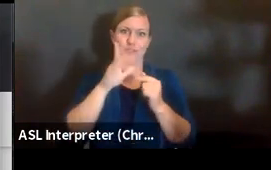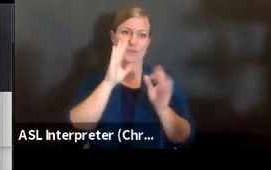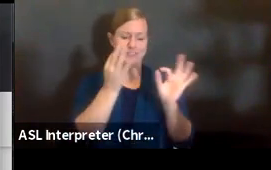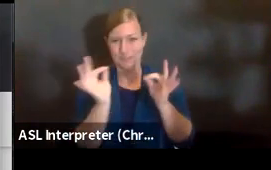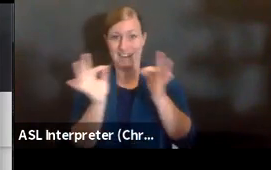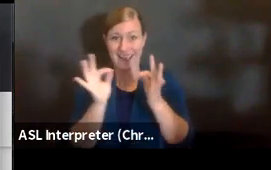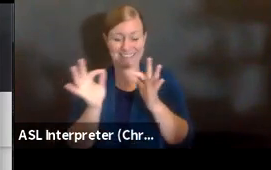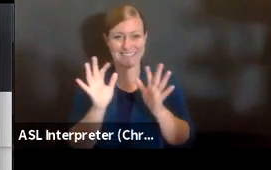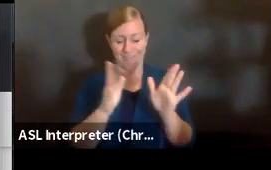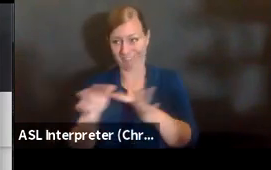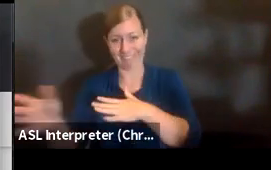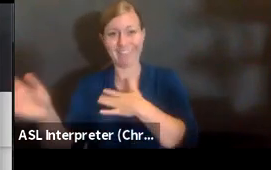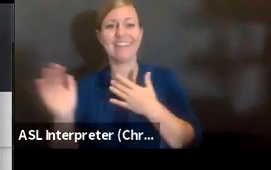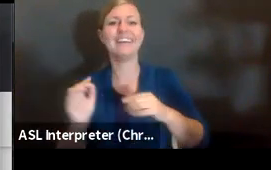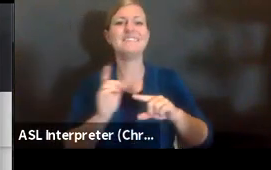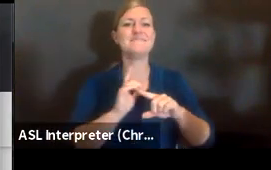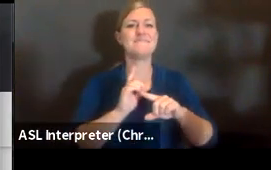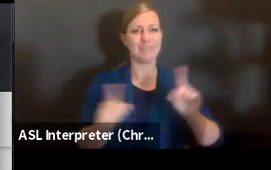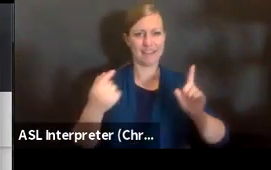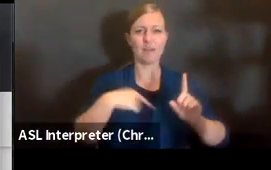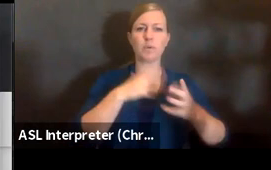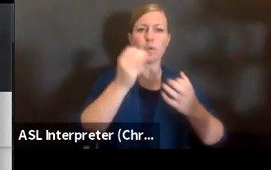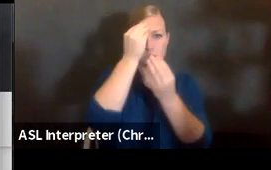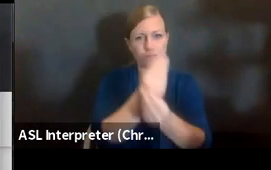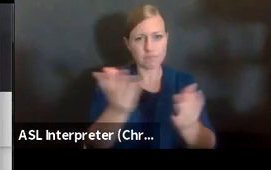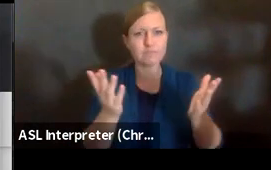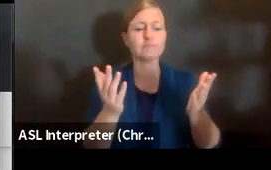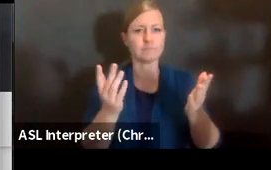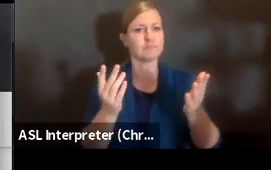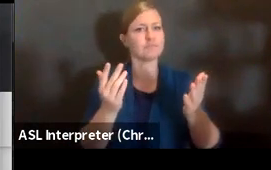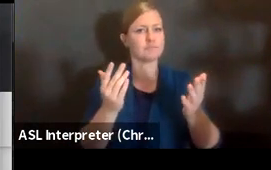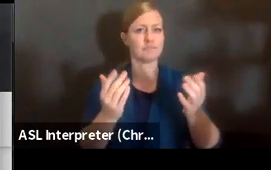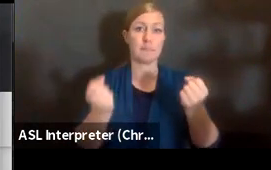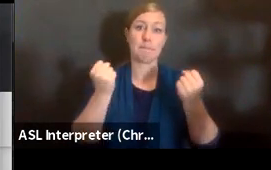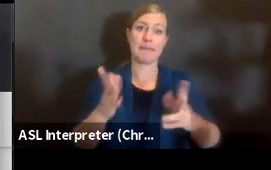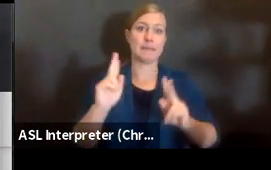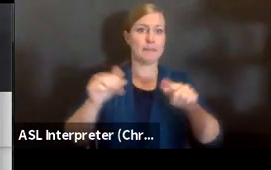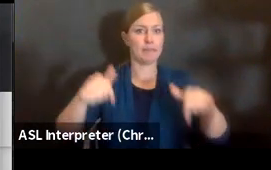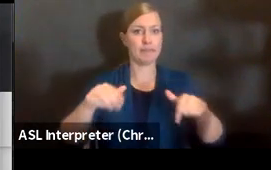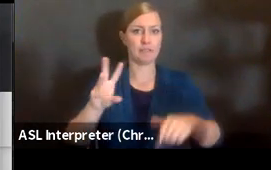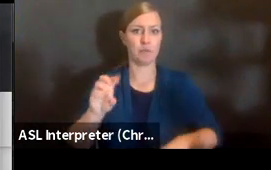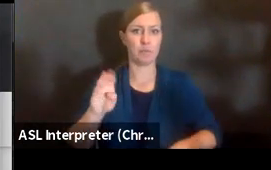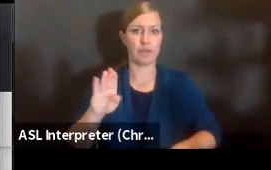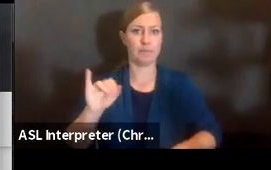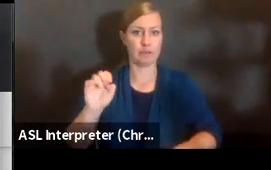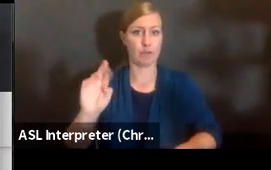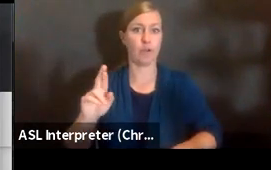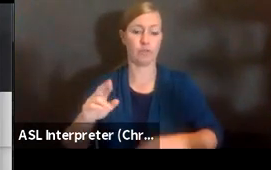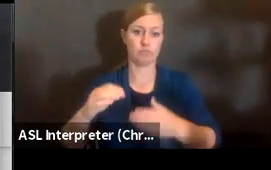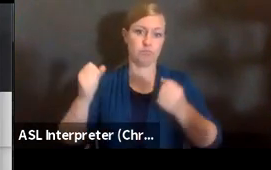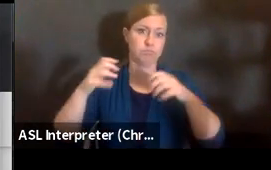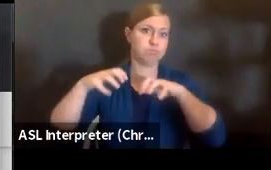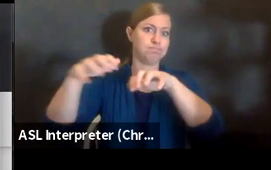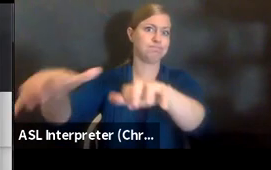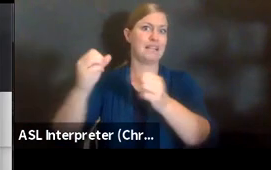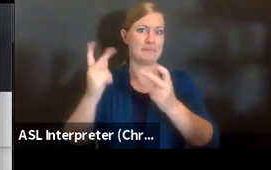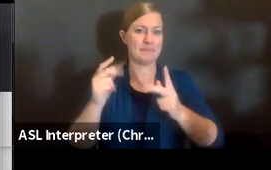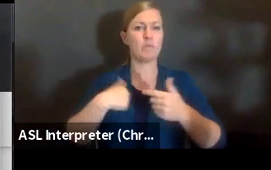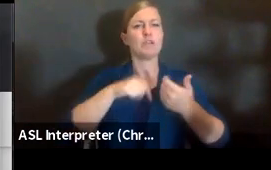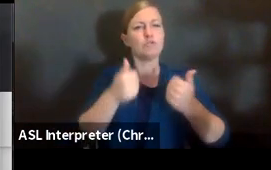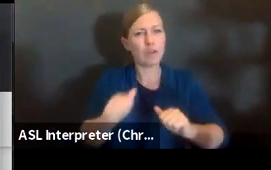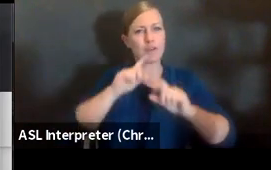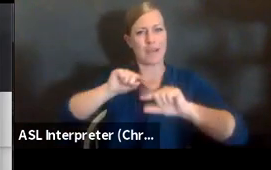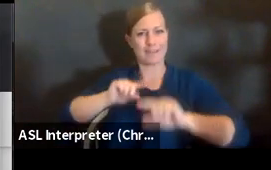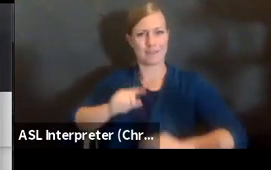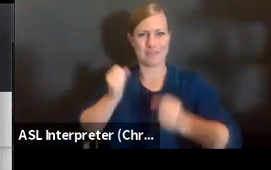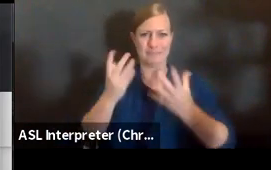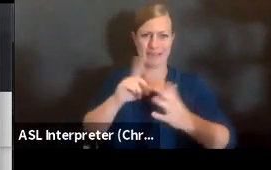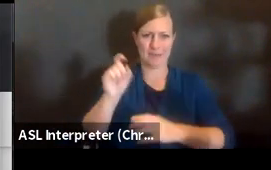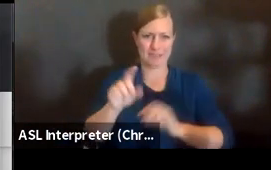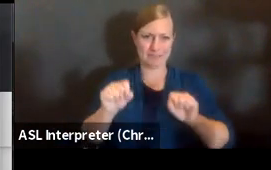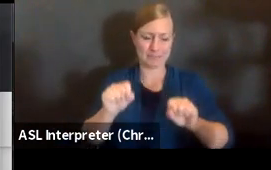Katherine Livick - ESD 112: oblivion, but we want you to know that there are a lot of you in this webinar and we are struggling, you know, we try to answer as many questions as we can. So if we don't get to yours it's not because we thought it was a bad question